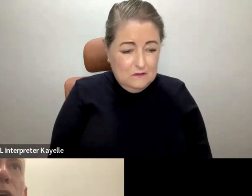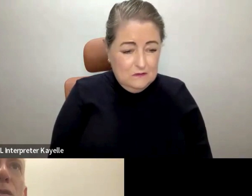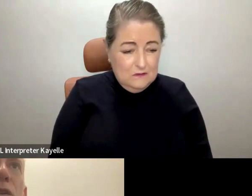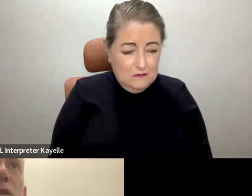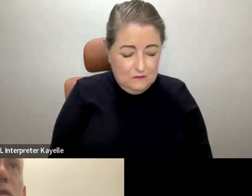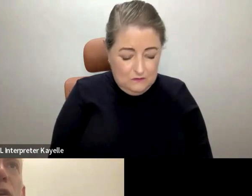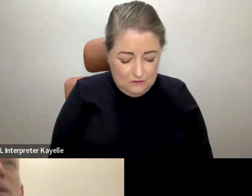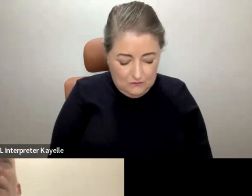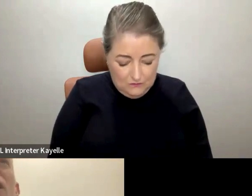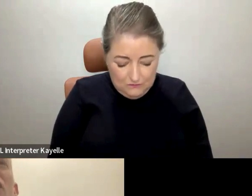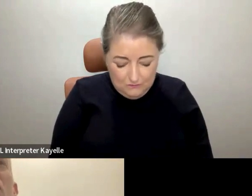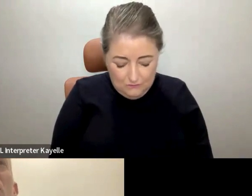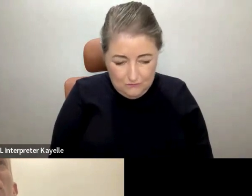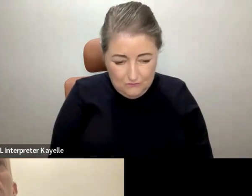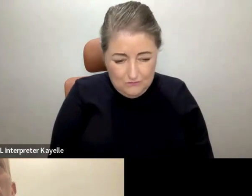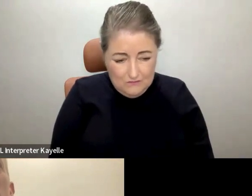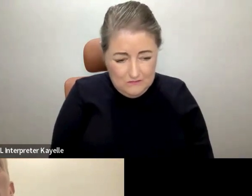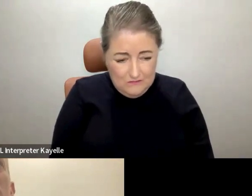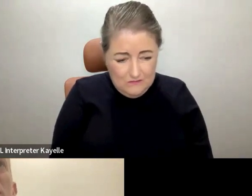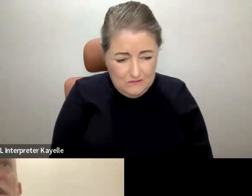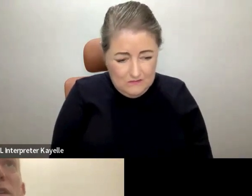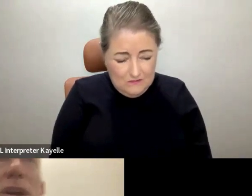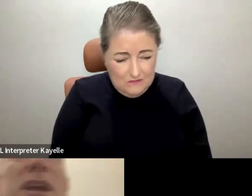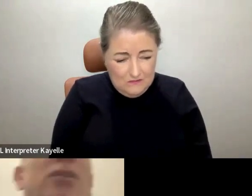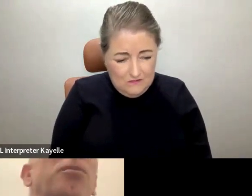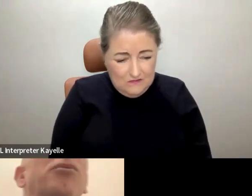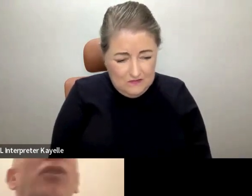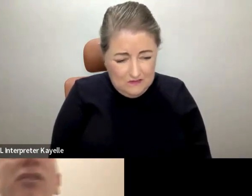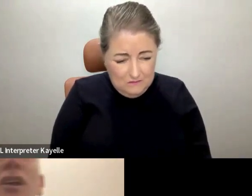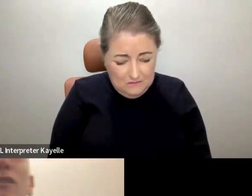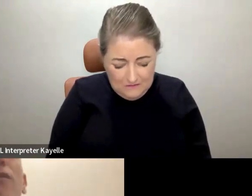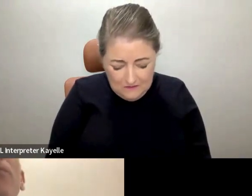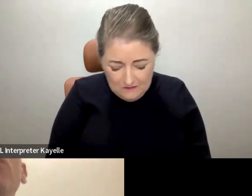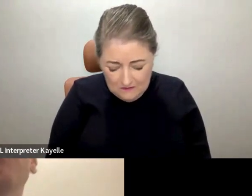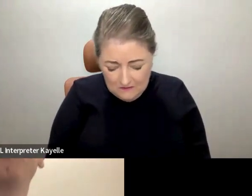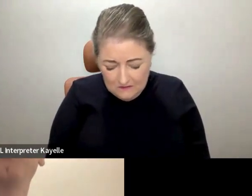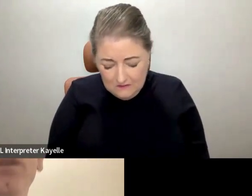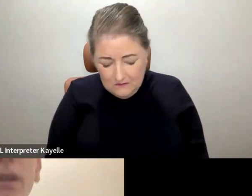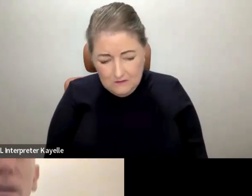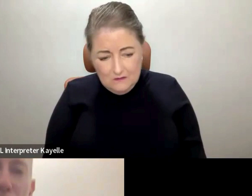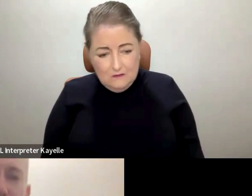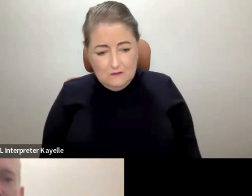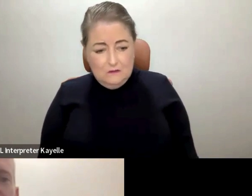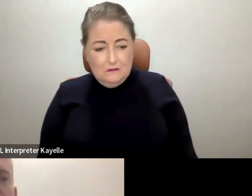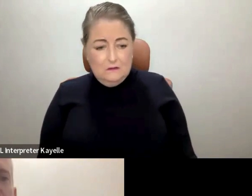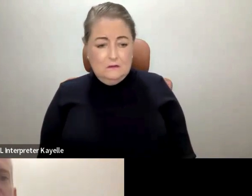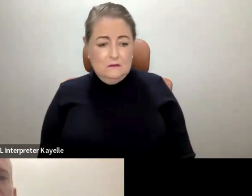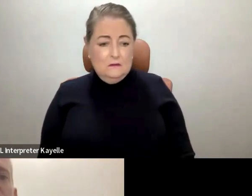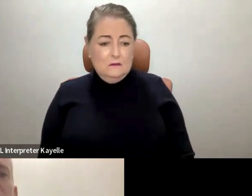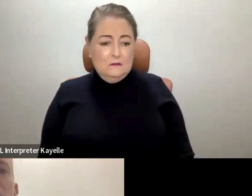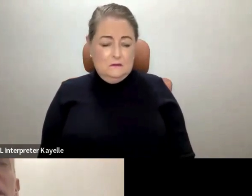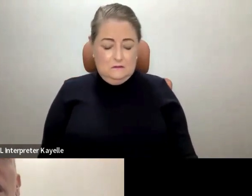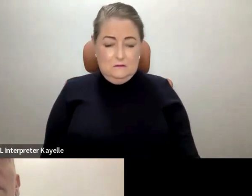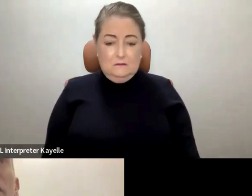our first film, I'm going to start with Freebird because that's what I have open first Freebird was a film about about